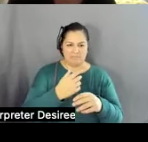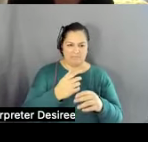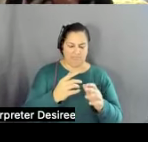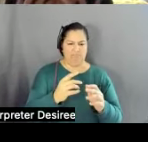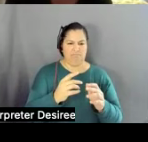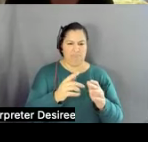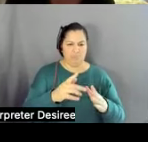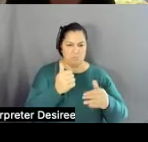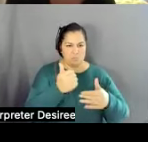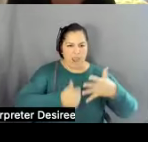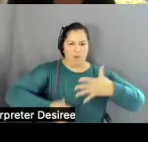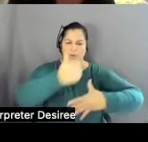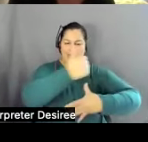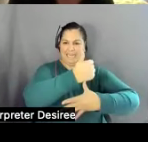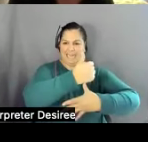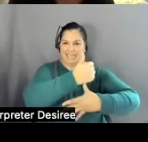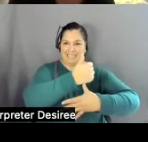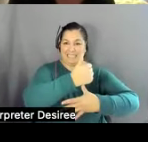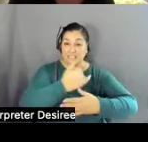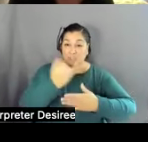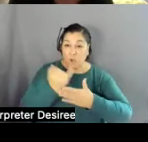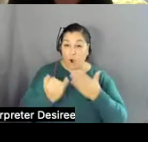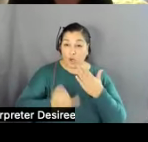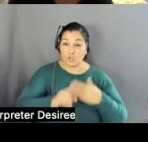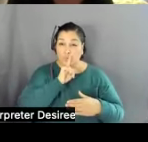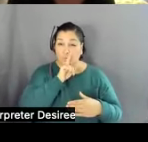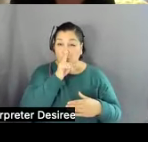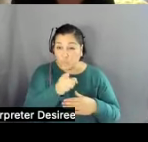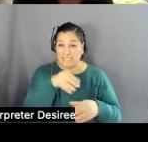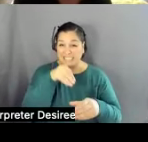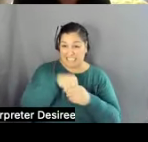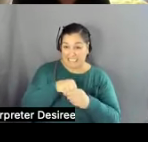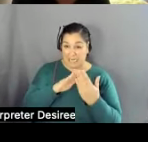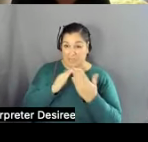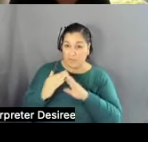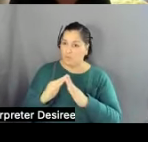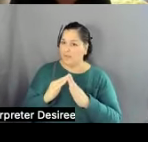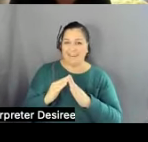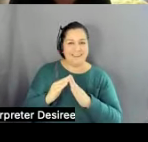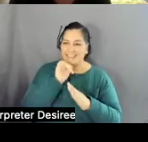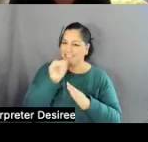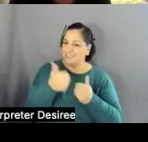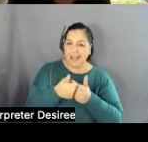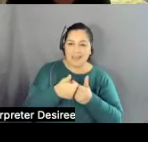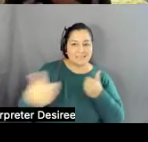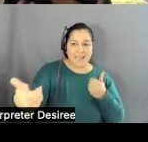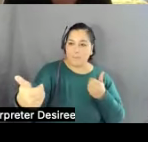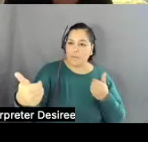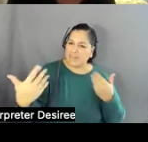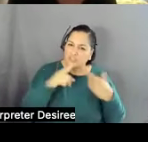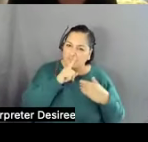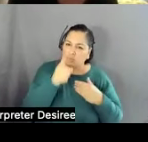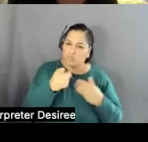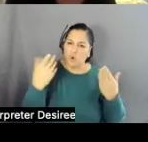So when art is truly in community, it is not separate from any other aspect of life. It is a lived culture.